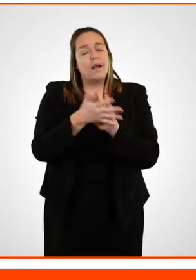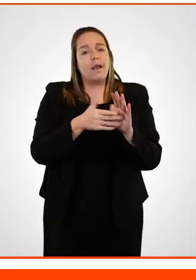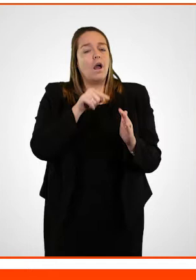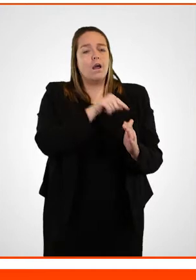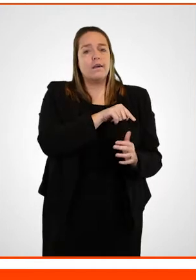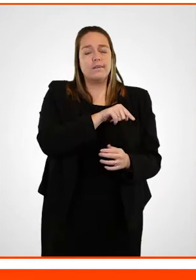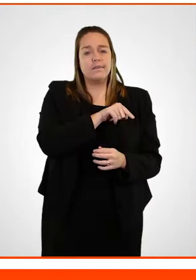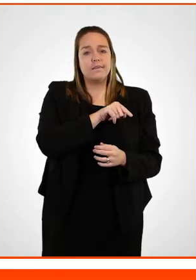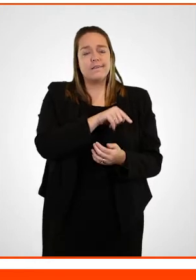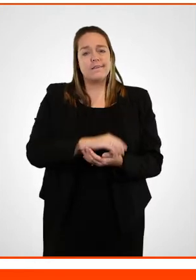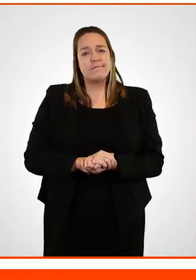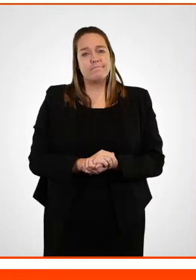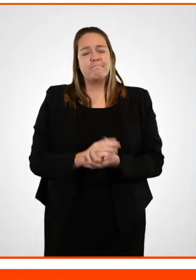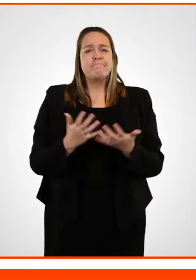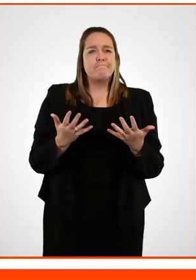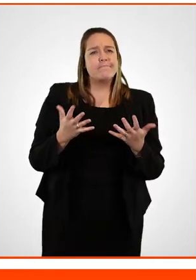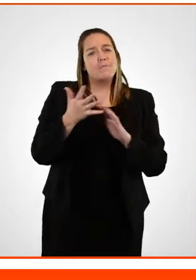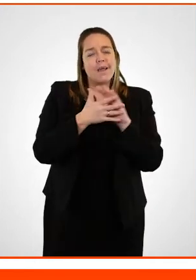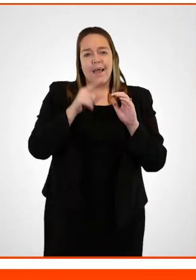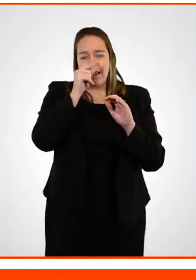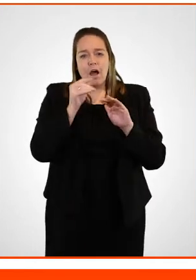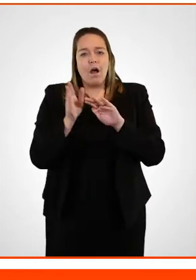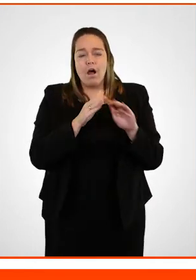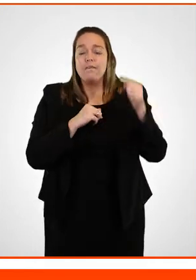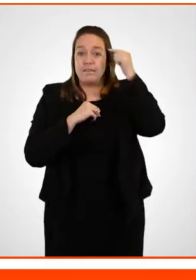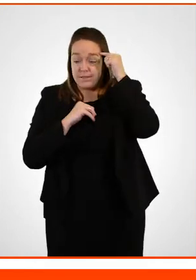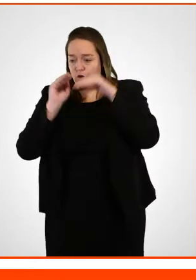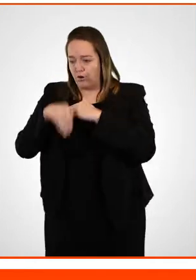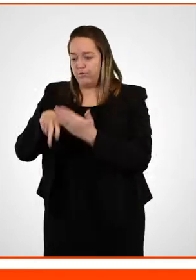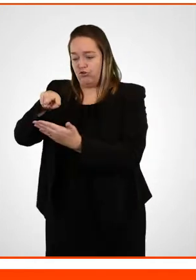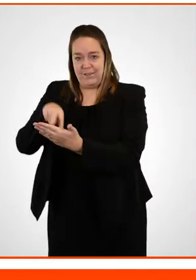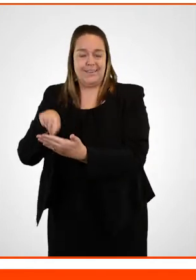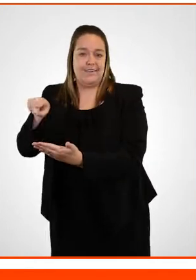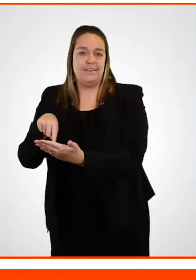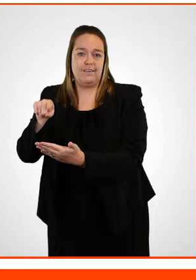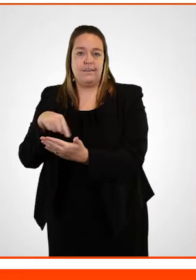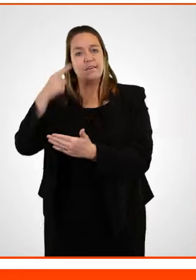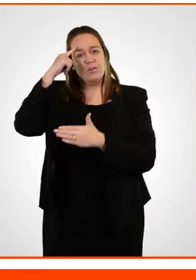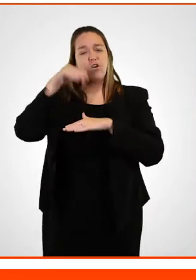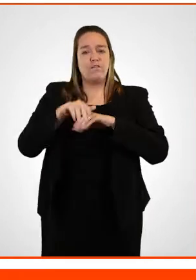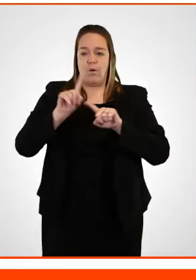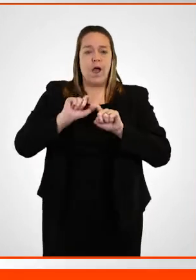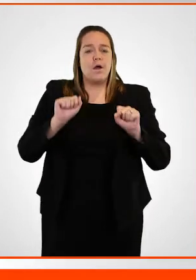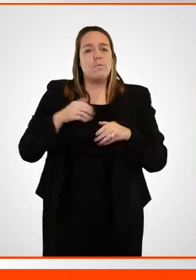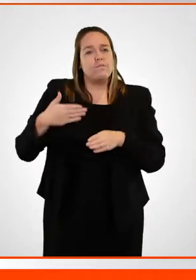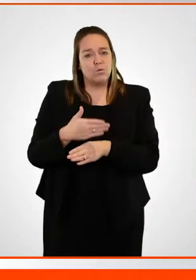to think about what we're reading and think about our performance.